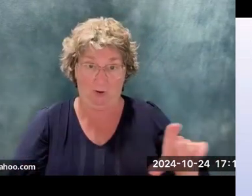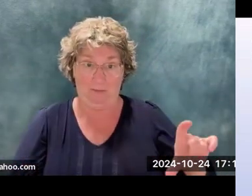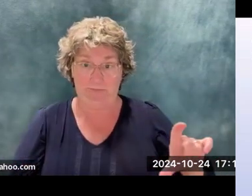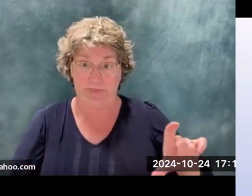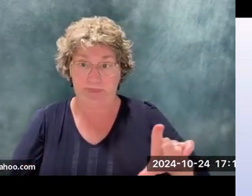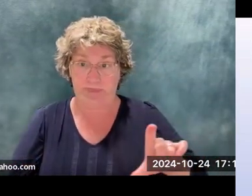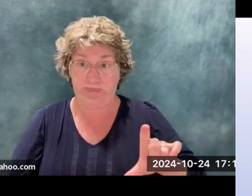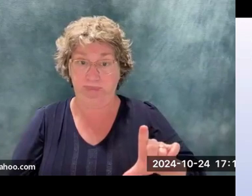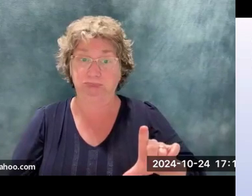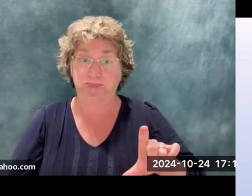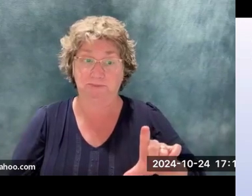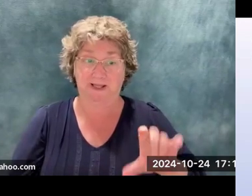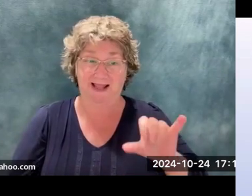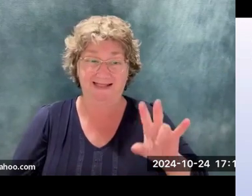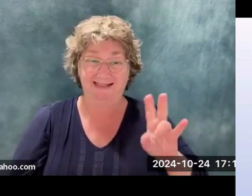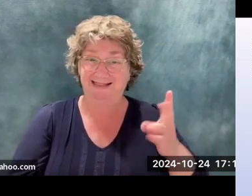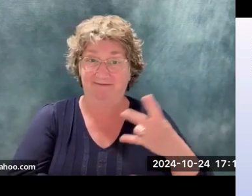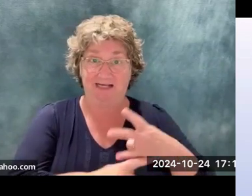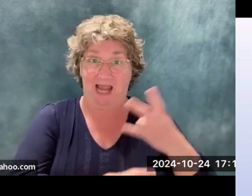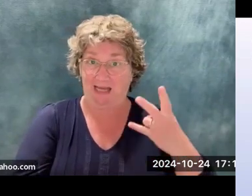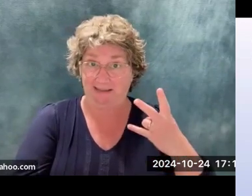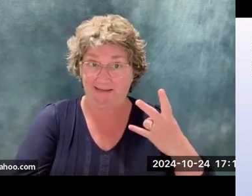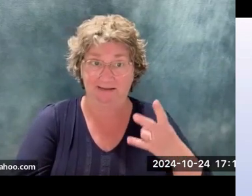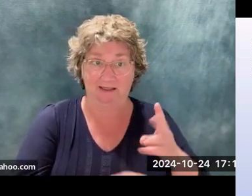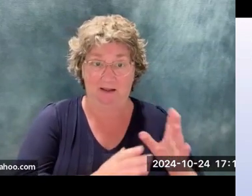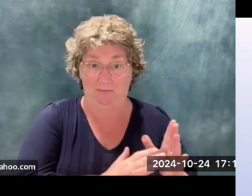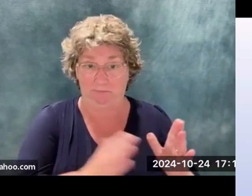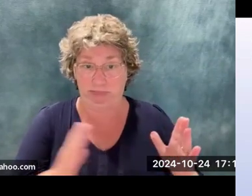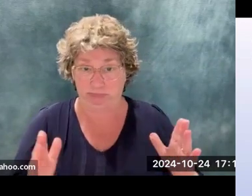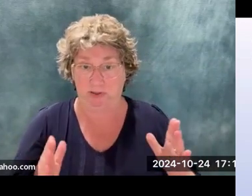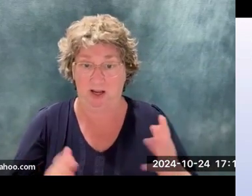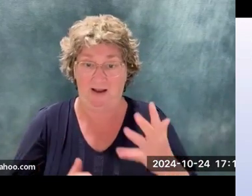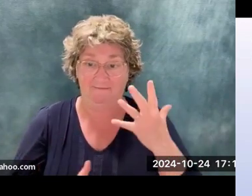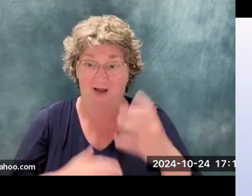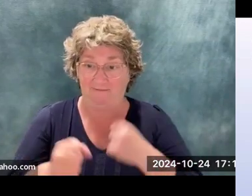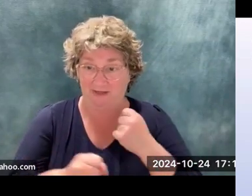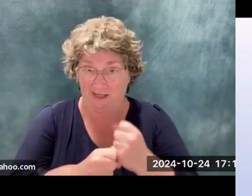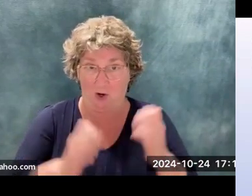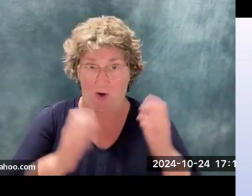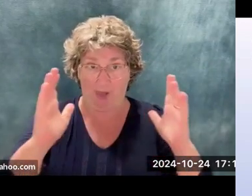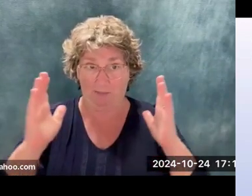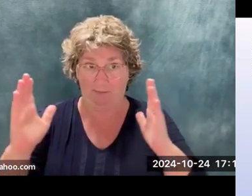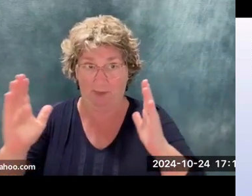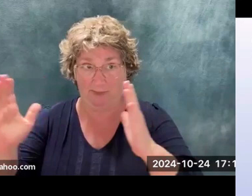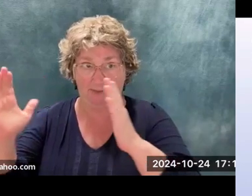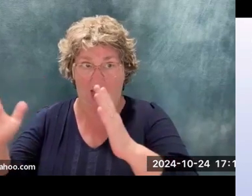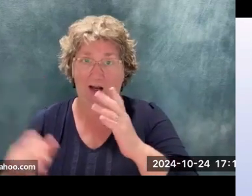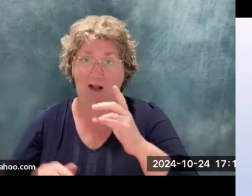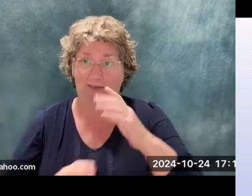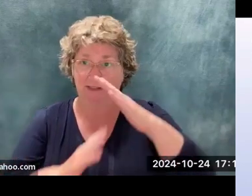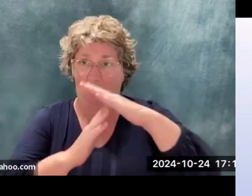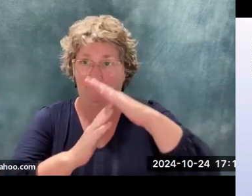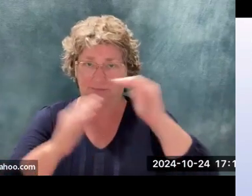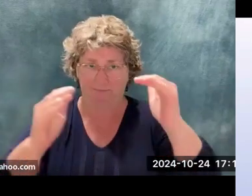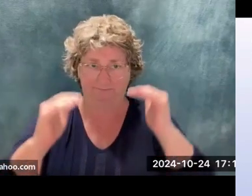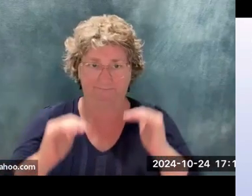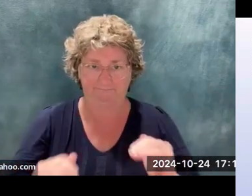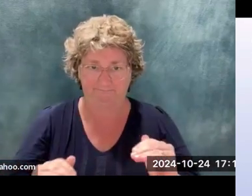So, you know, these are five year blocks. So this is a little bit artificial. This is what you really want to look at. And you can see that it's really our,